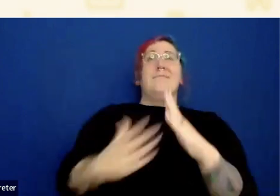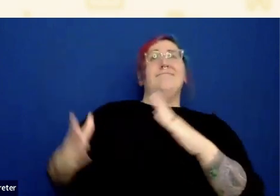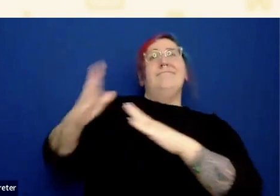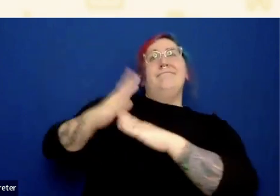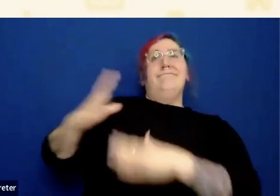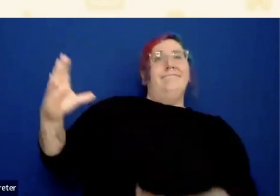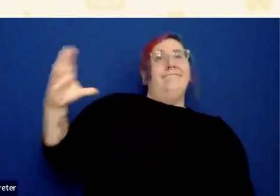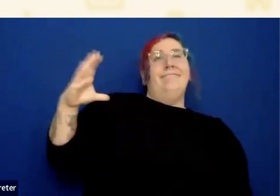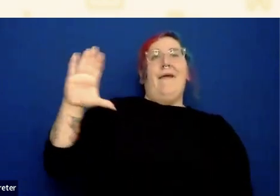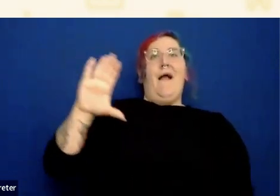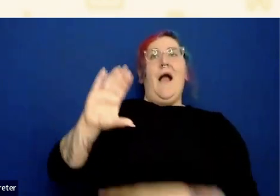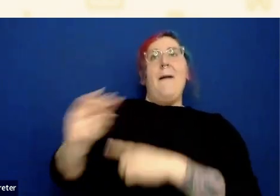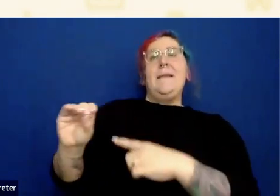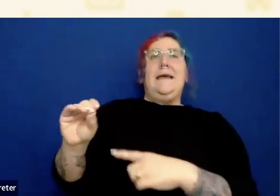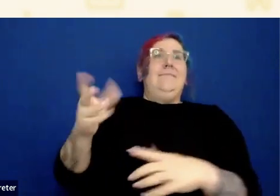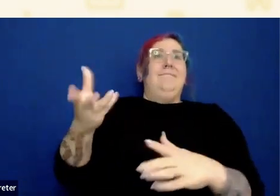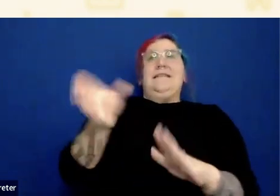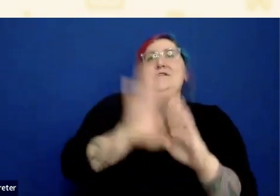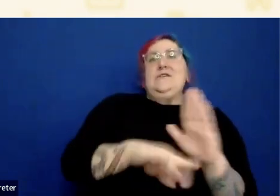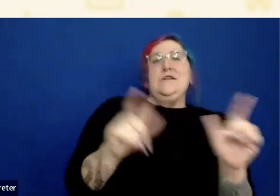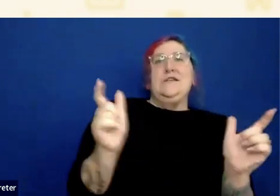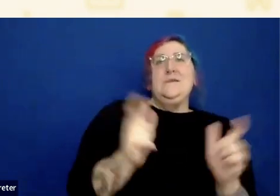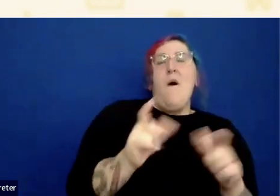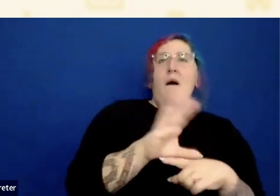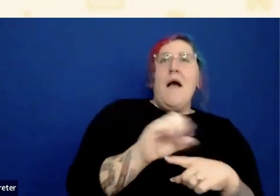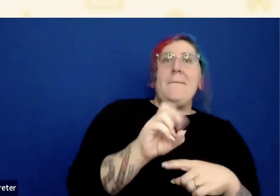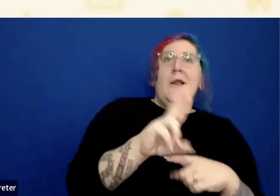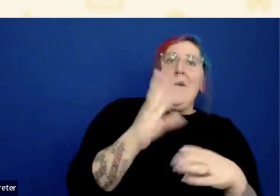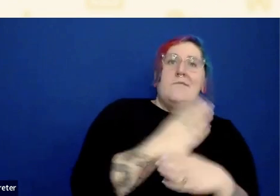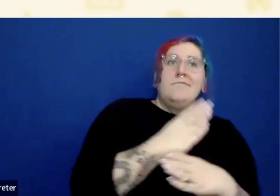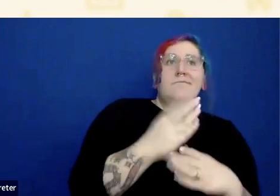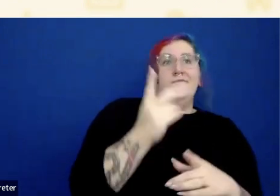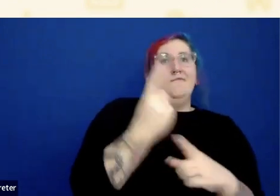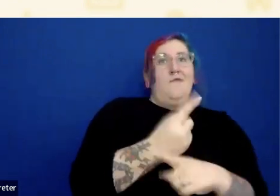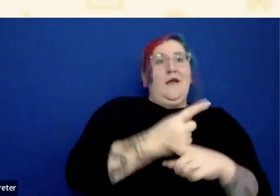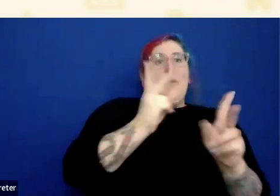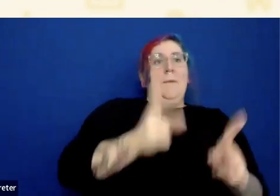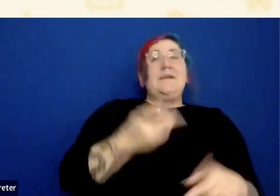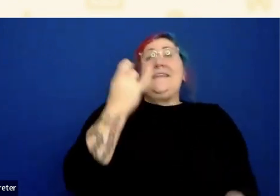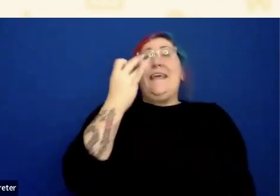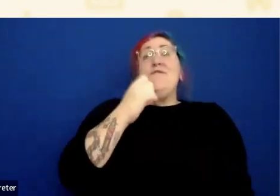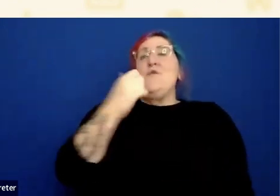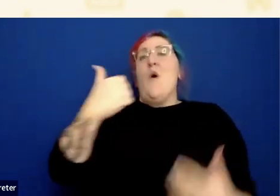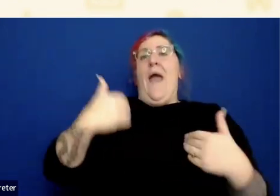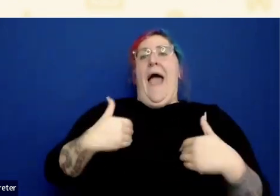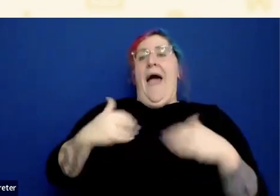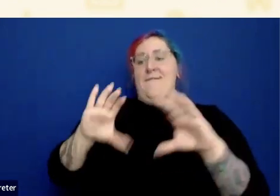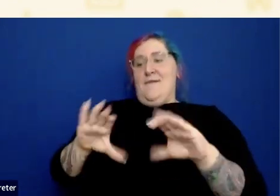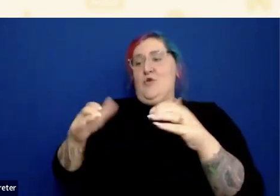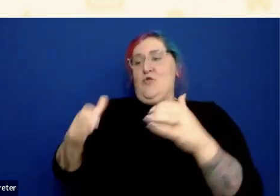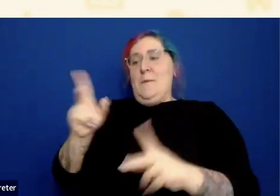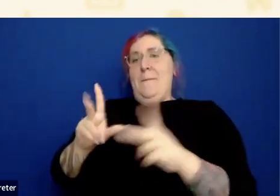about accessibility, unfortunately, things aren't going to happen, because priorities are going to be priorities.